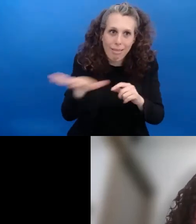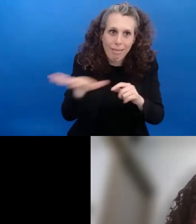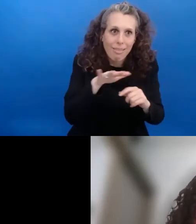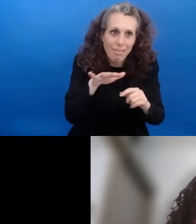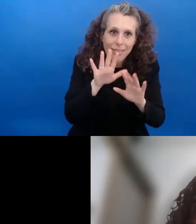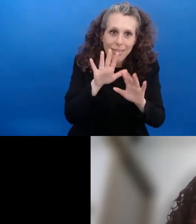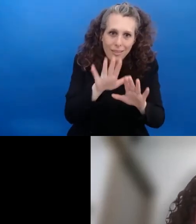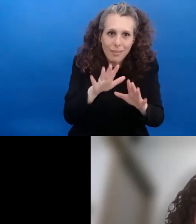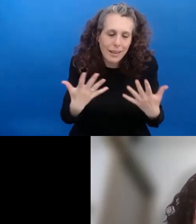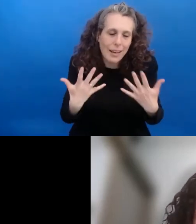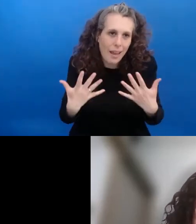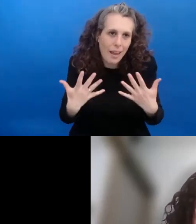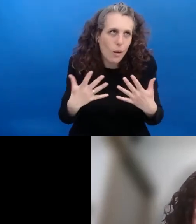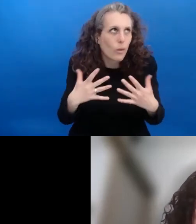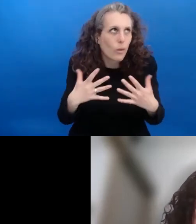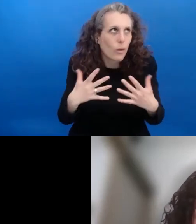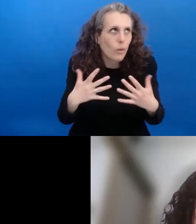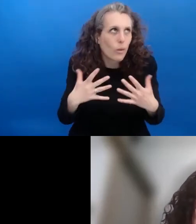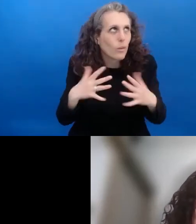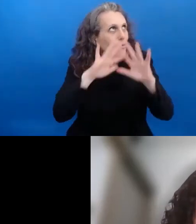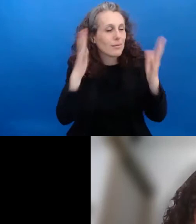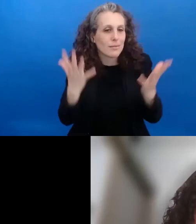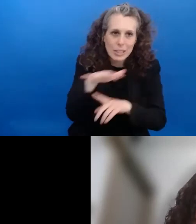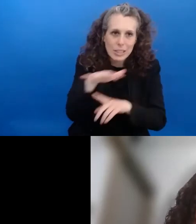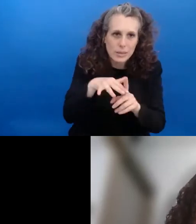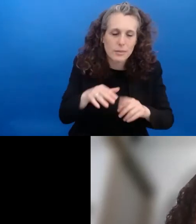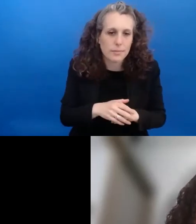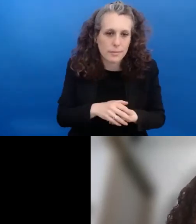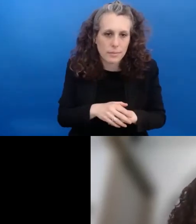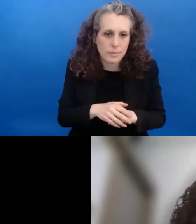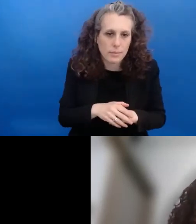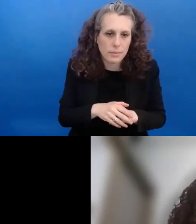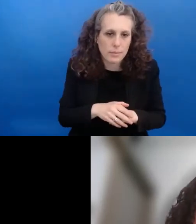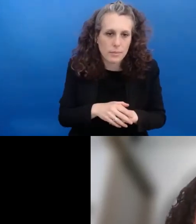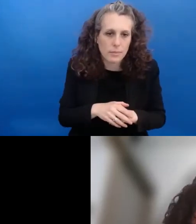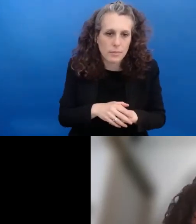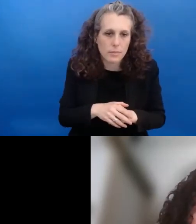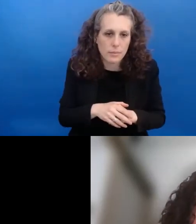we should still keep in mind that while it can be very useful and helpful for some people